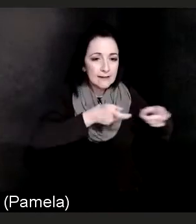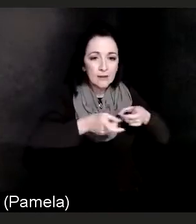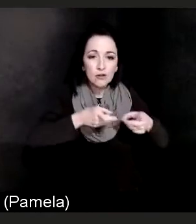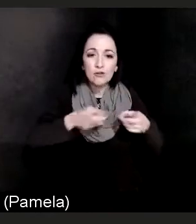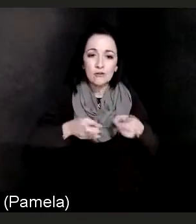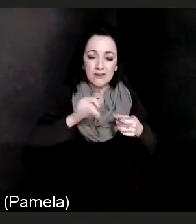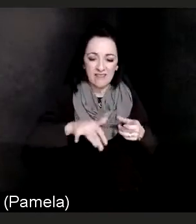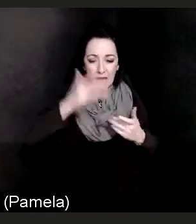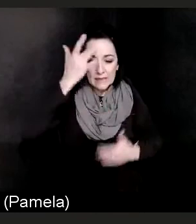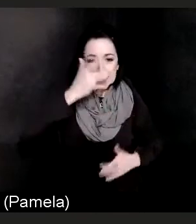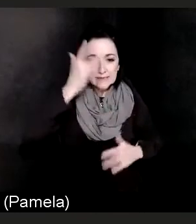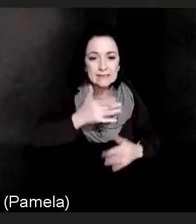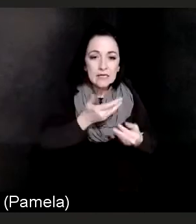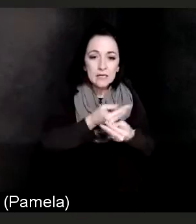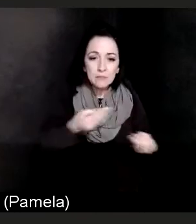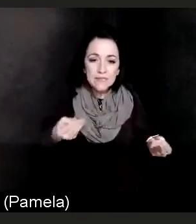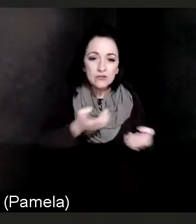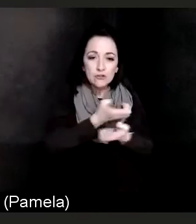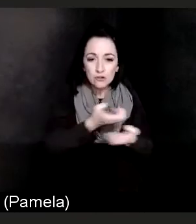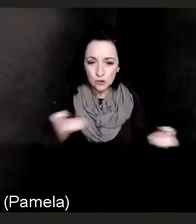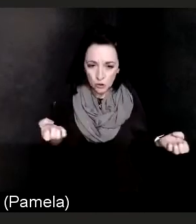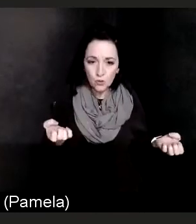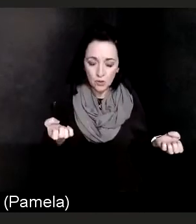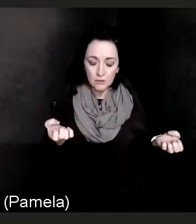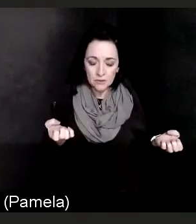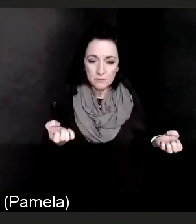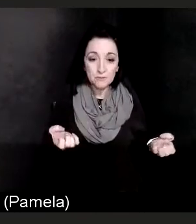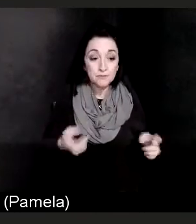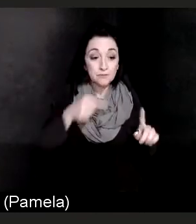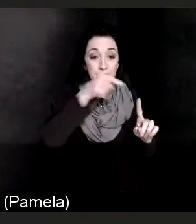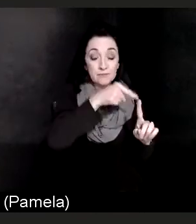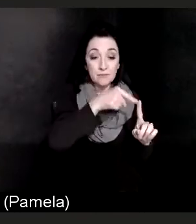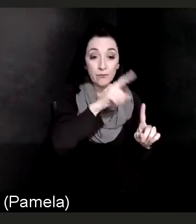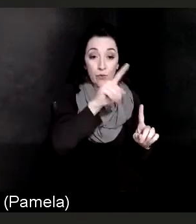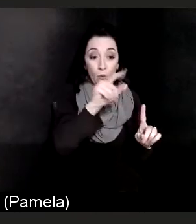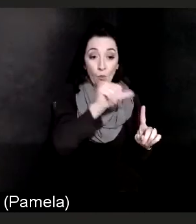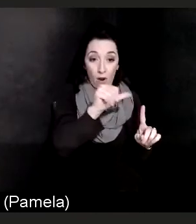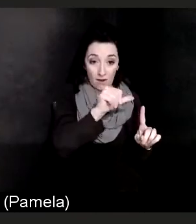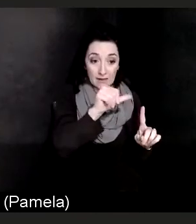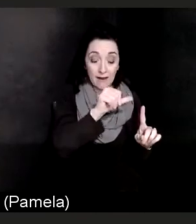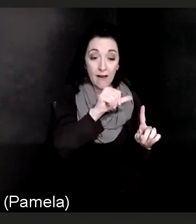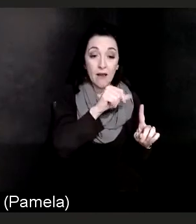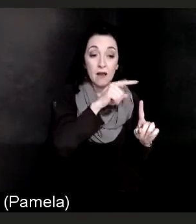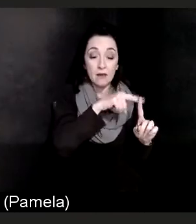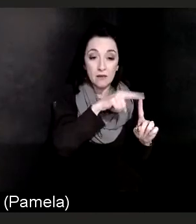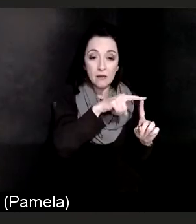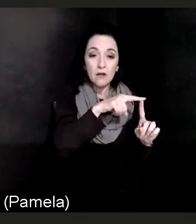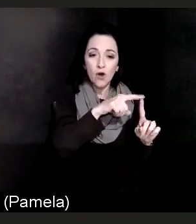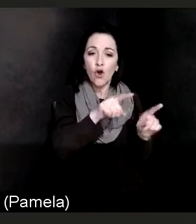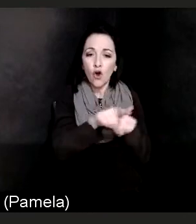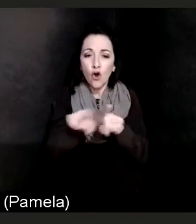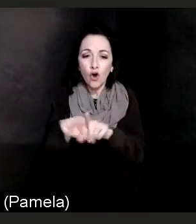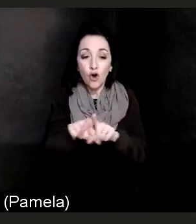Also included in that, in that Phase/Tier 1A group are longterm care residents.